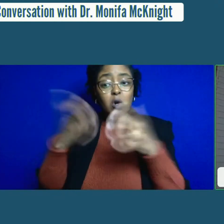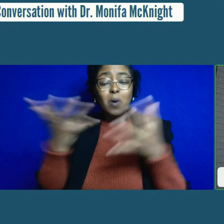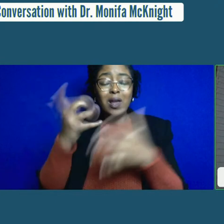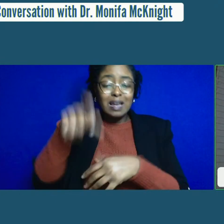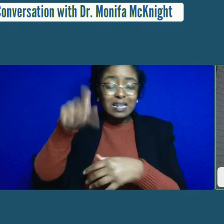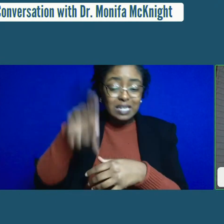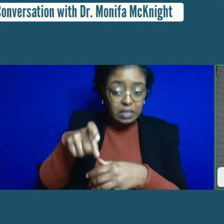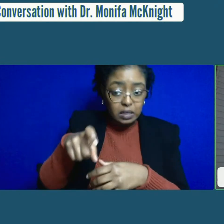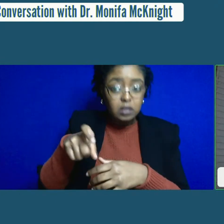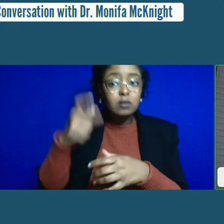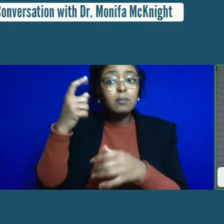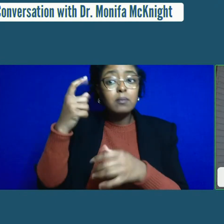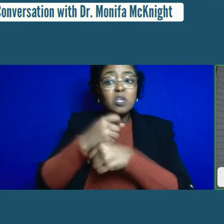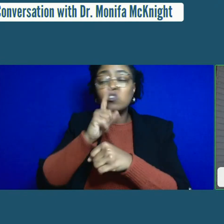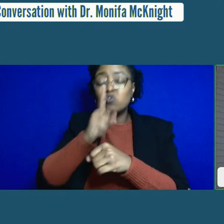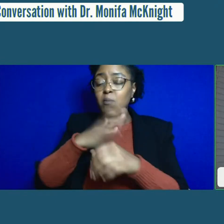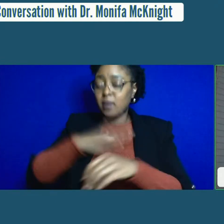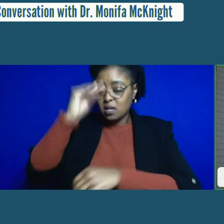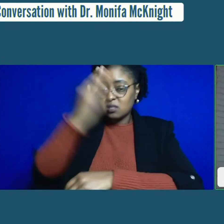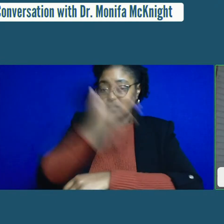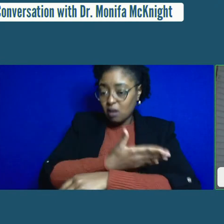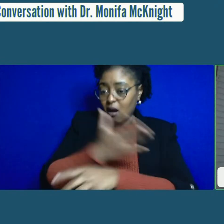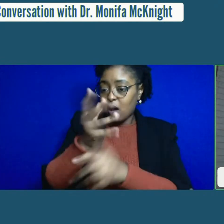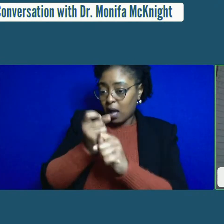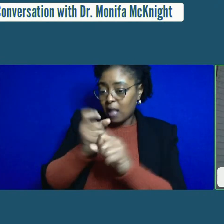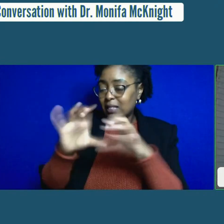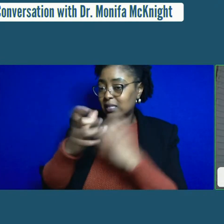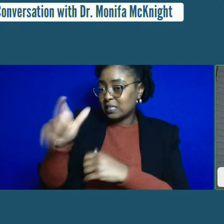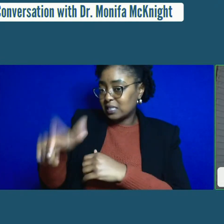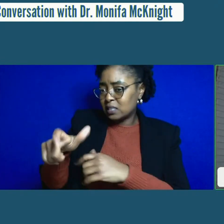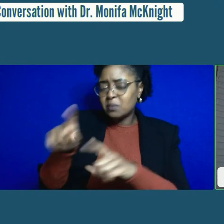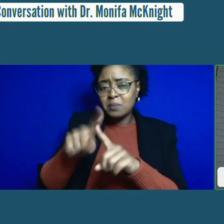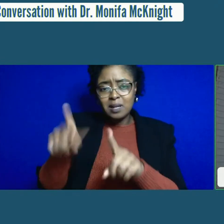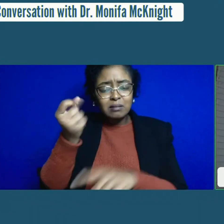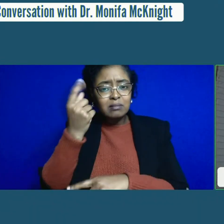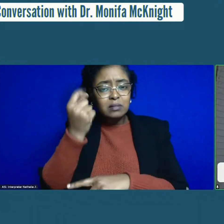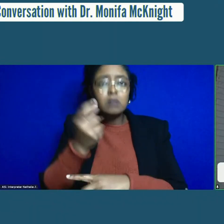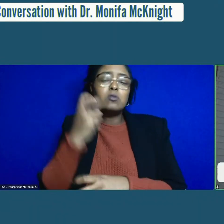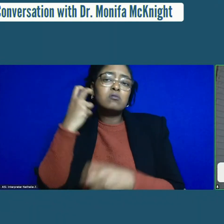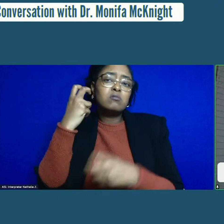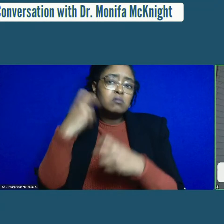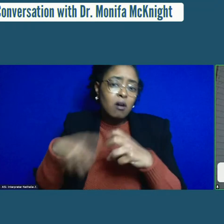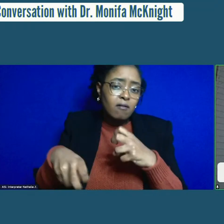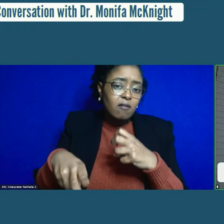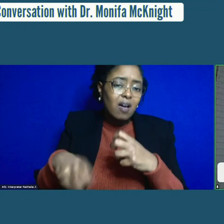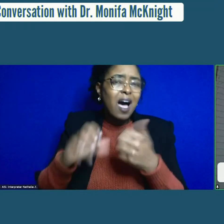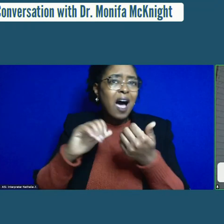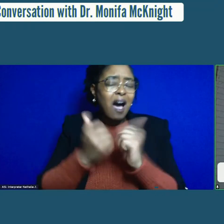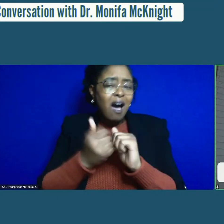do to ensure my son received the river he craved. But it was a